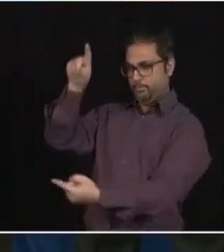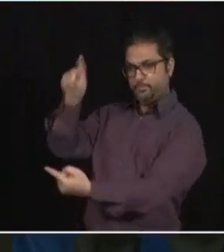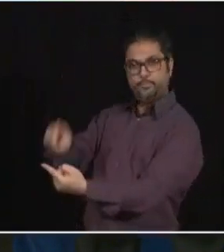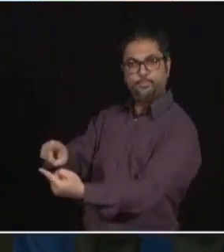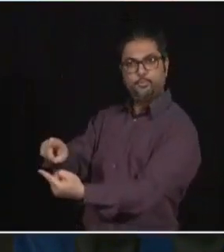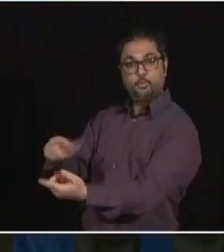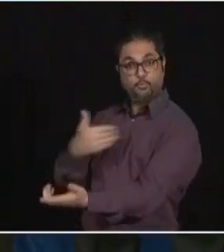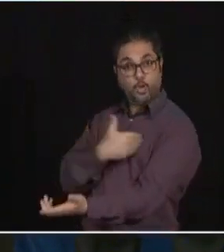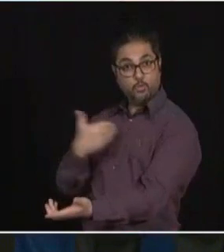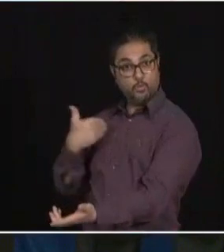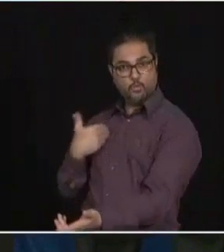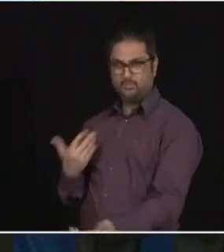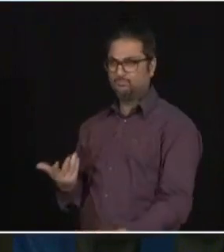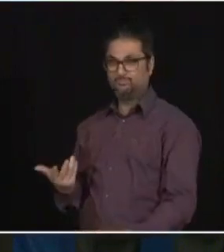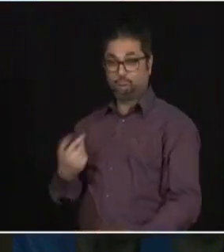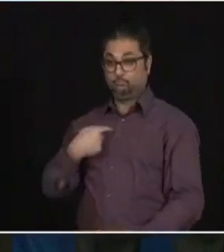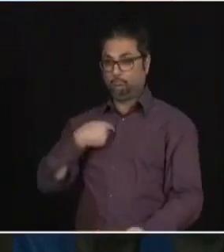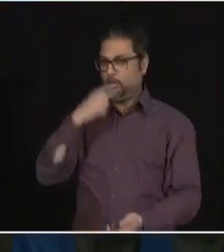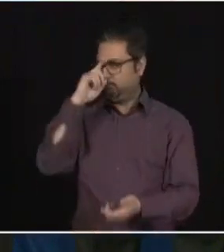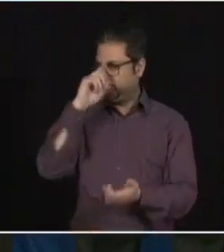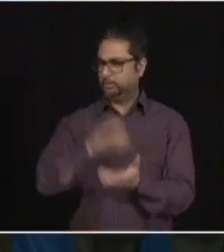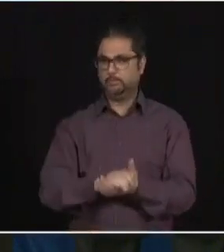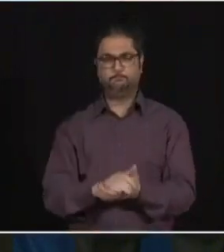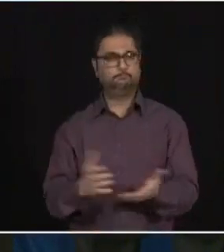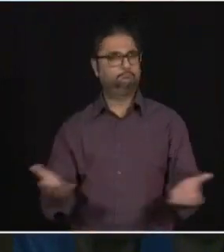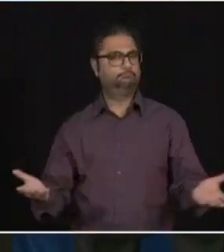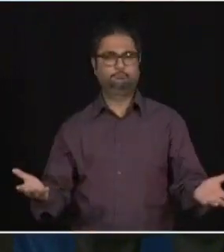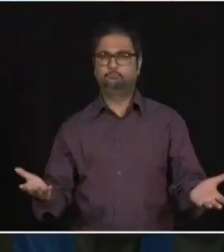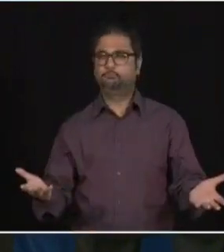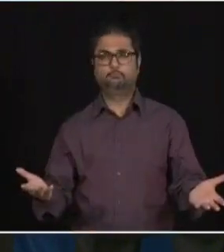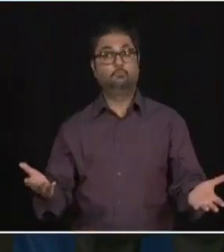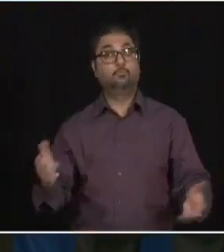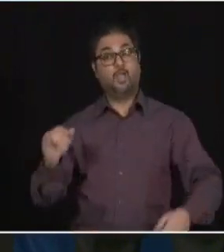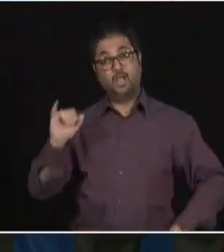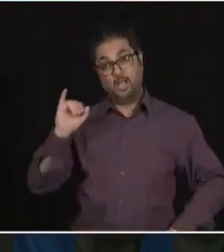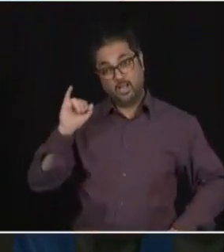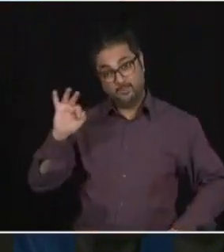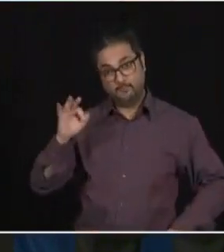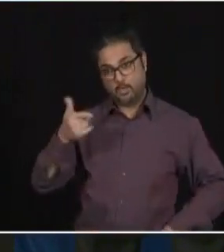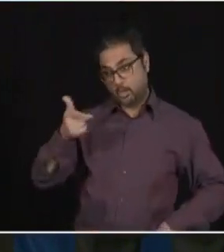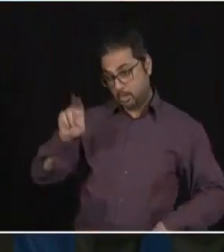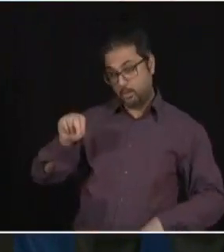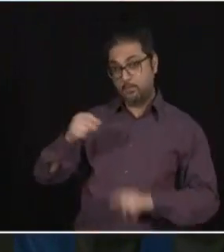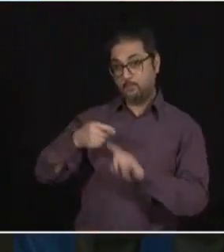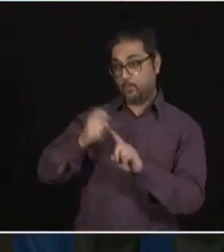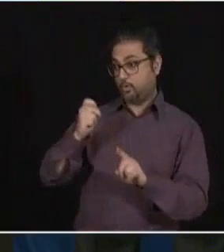going to go down in Toronto, based on taking guns off legal gun owners. What I do